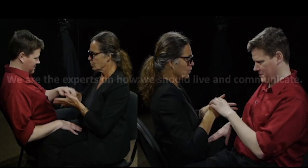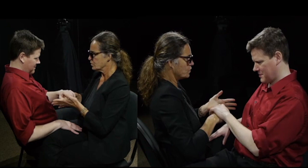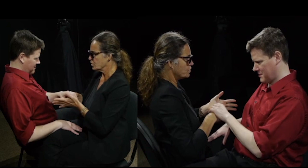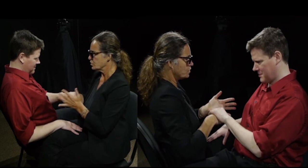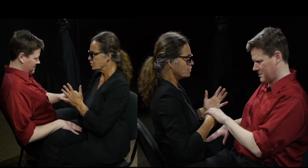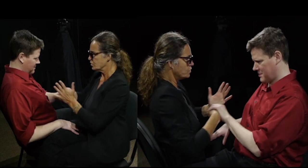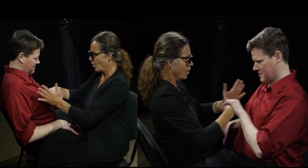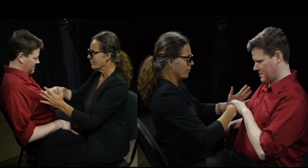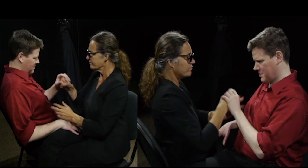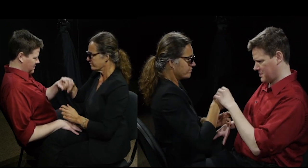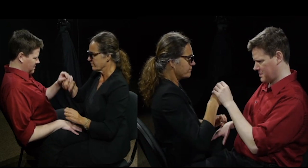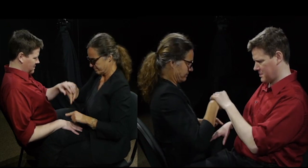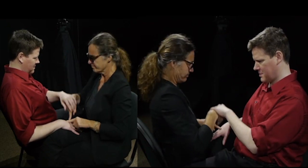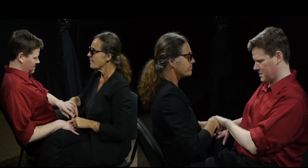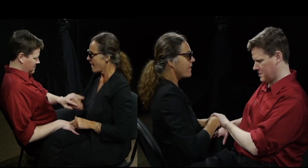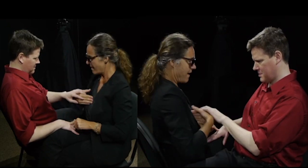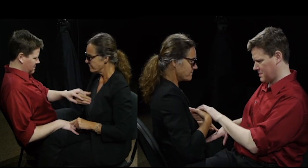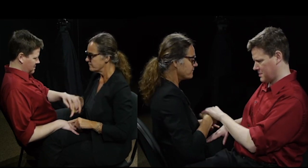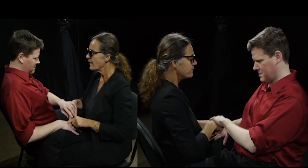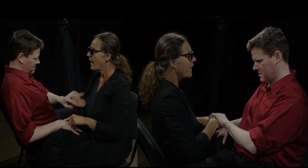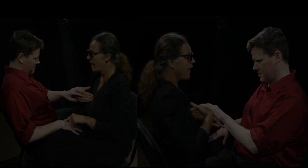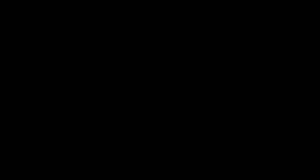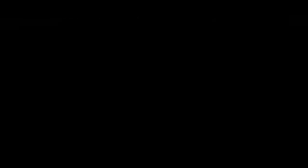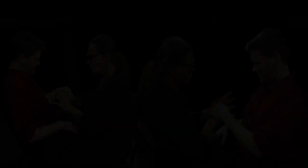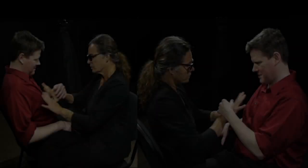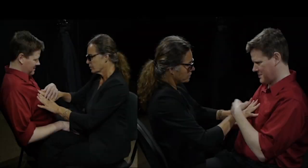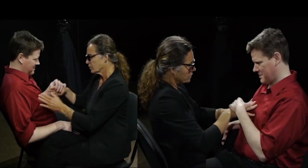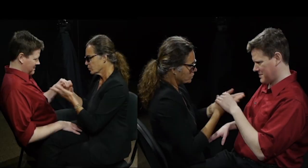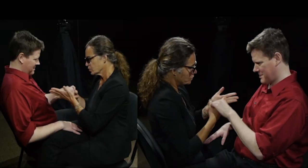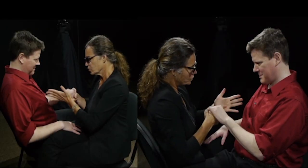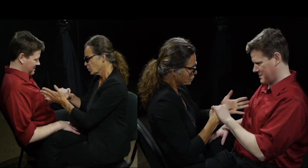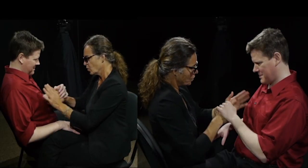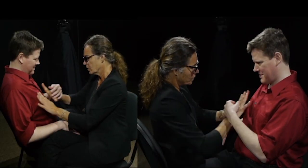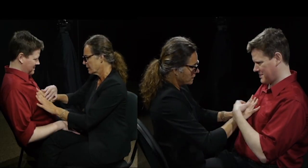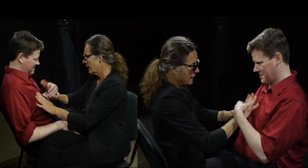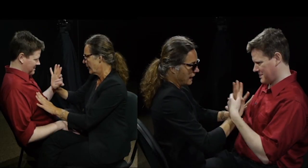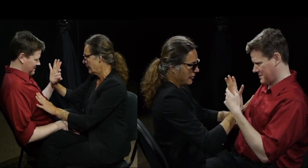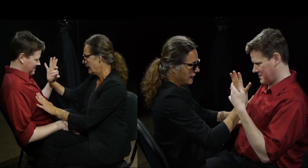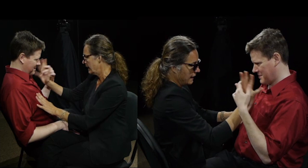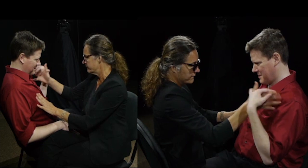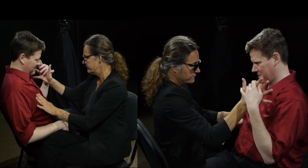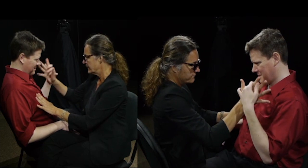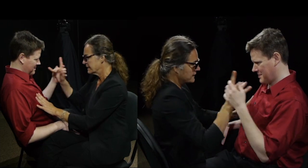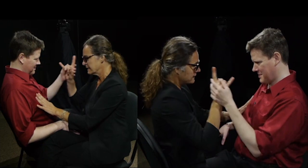[Jelica] This research unambiguously shows that protactile language has its own linguistic structure. These findings support the idea